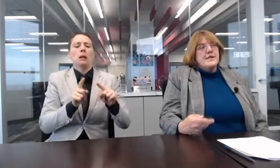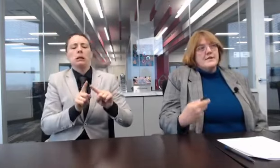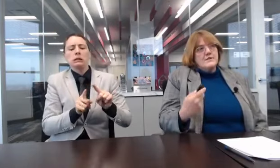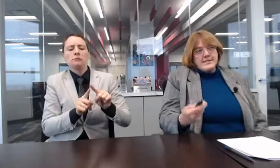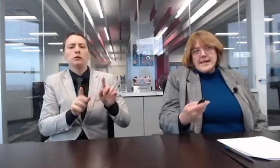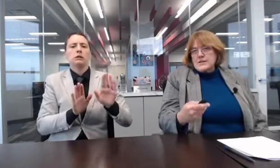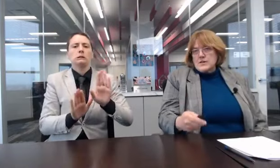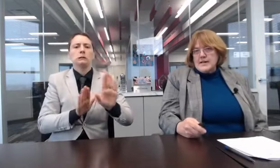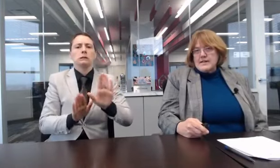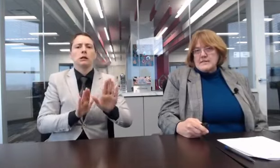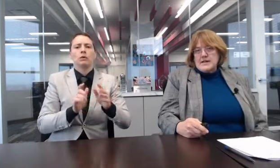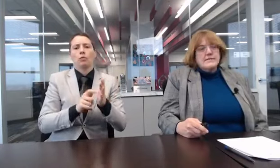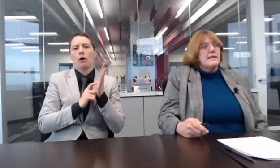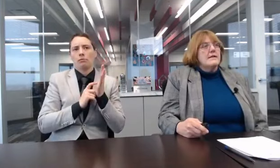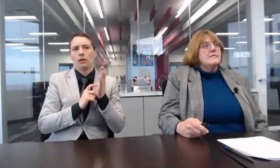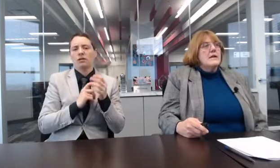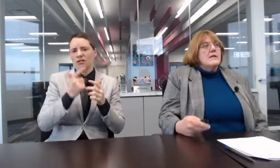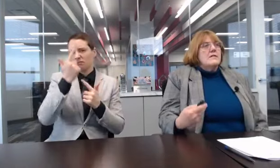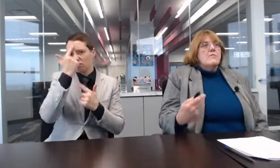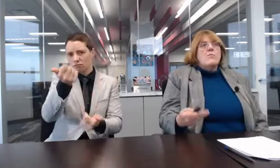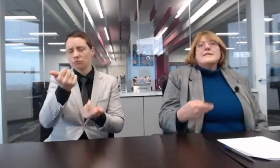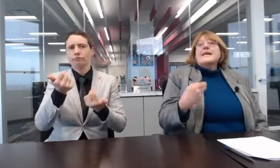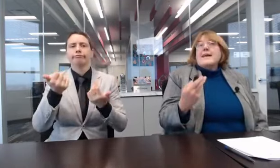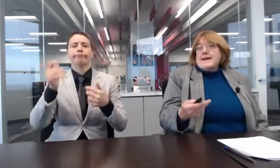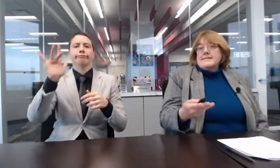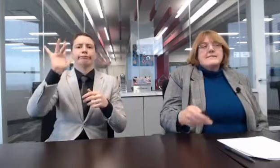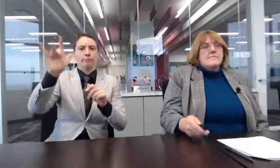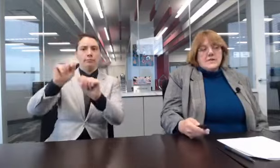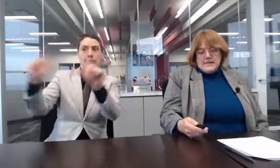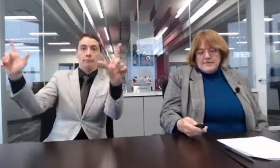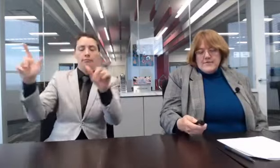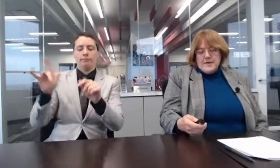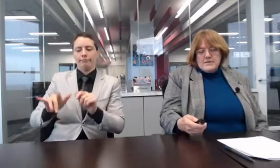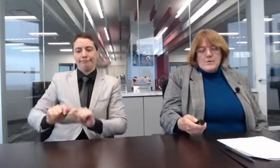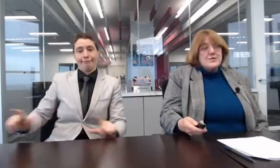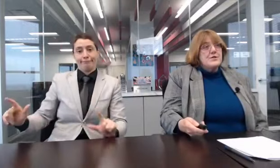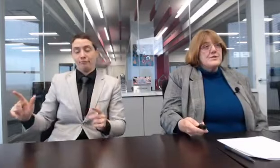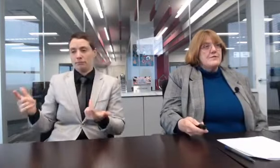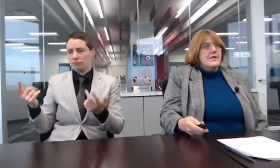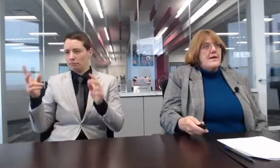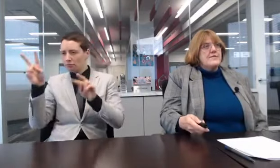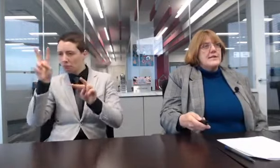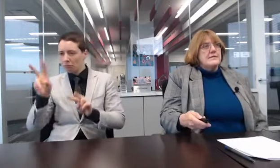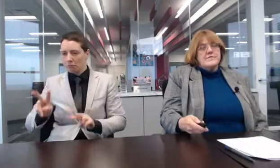and you can take a look at what they ask, and what kind of questions you would have to answer